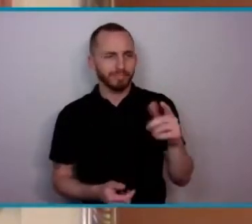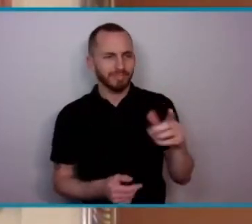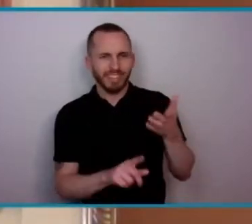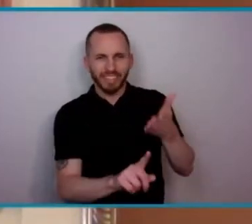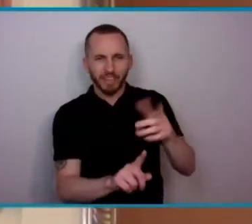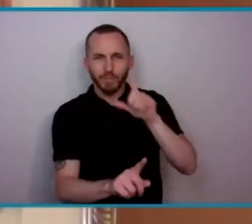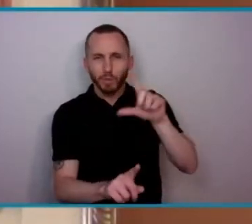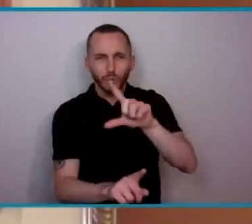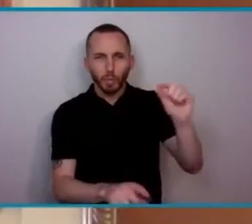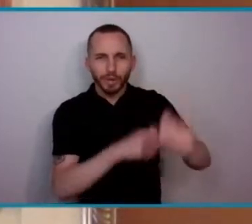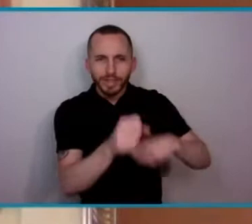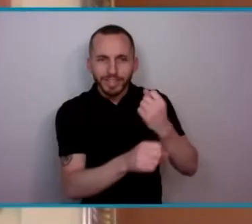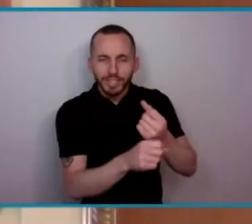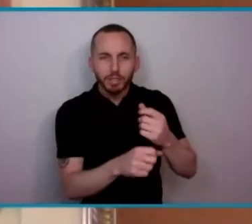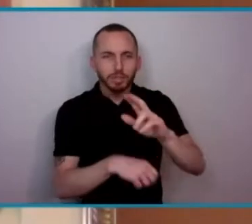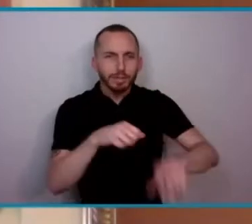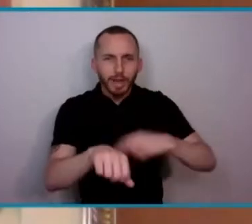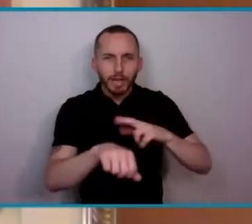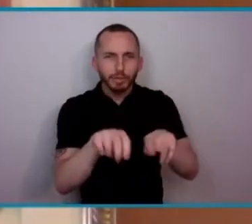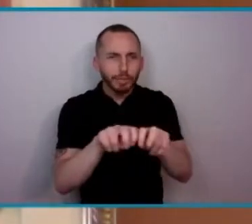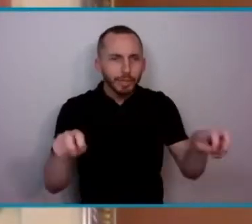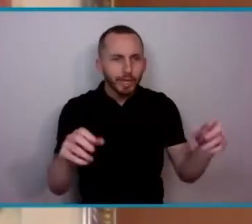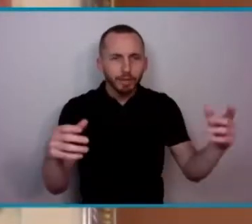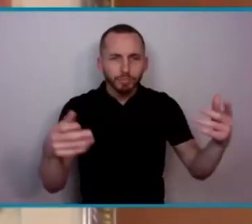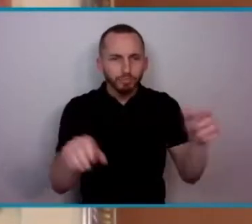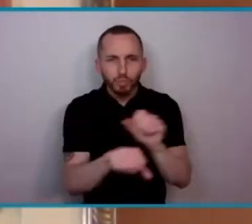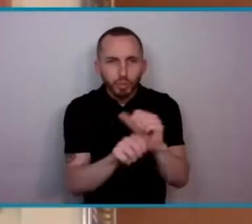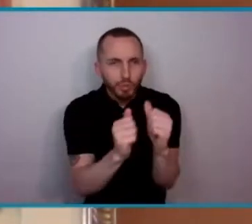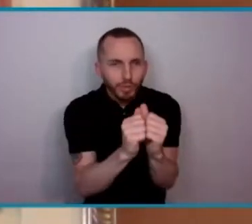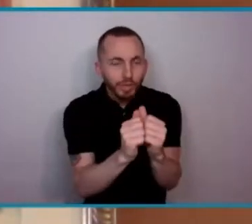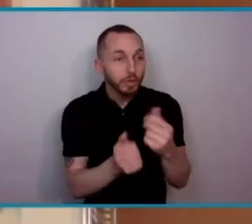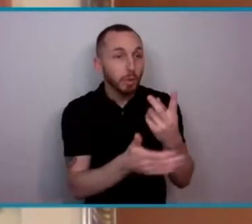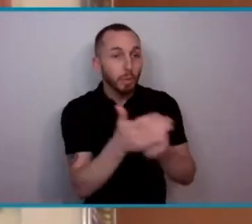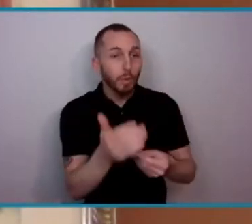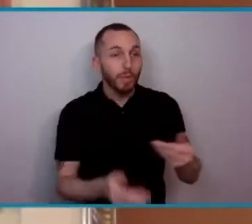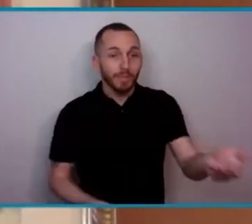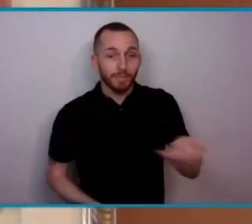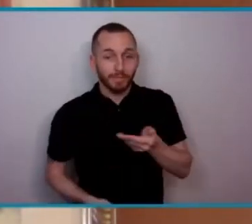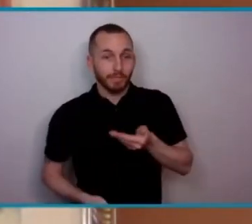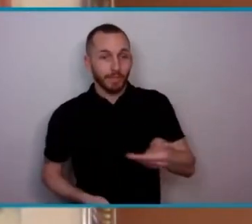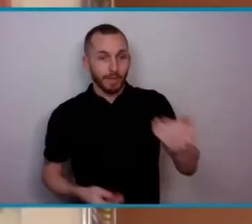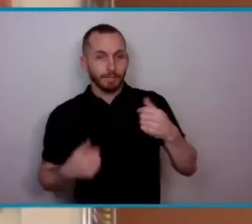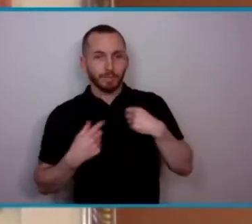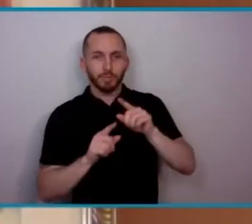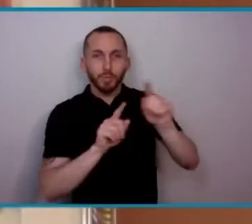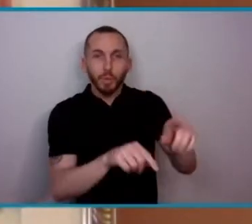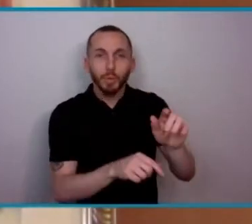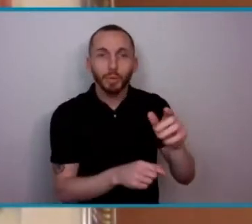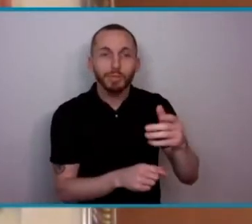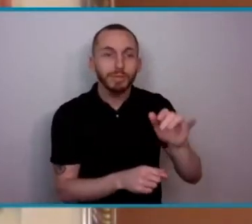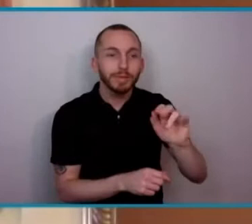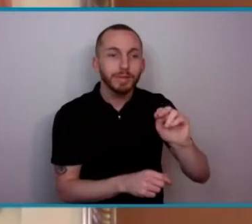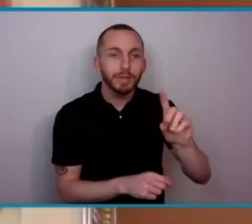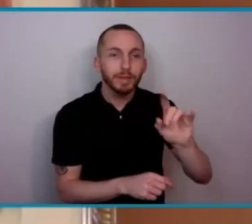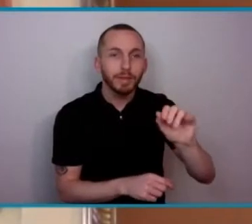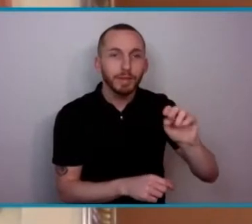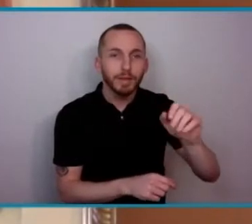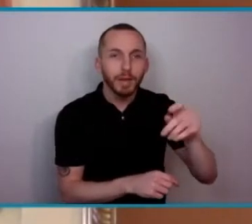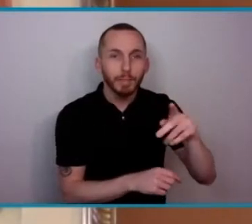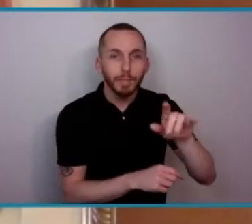Both of them invited me to Indianapolis to give a talk to neurology and to the School